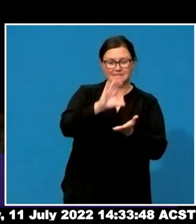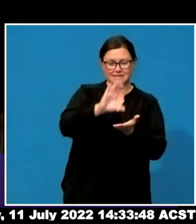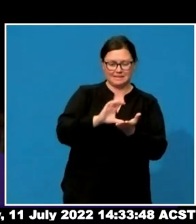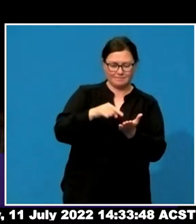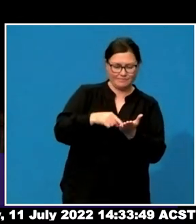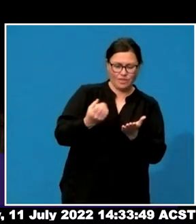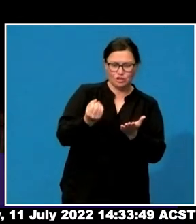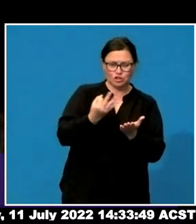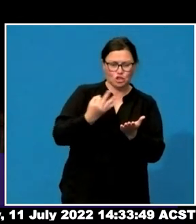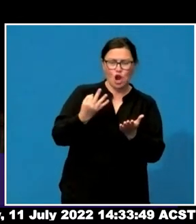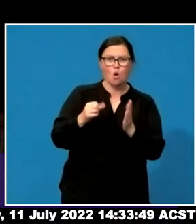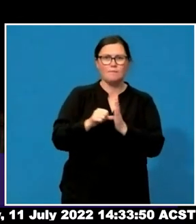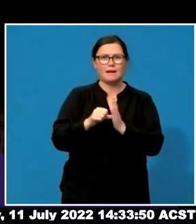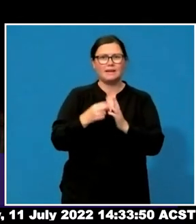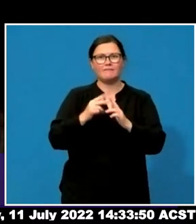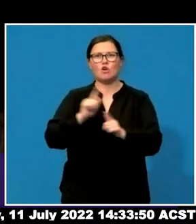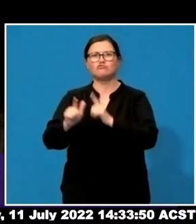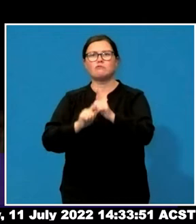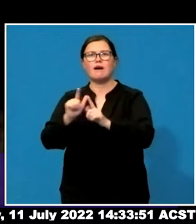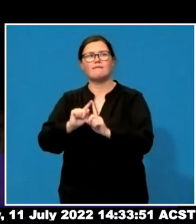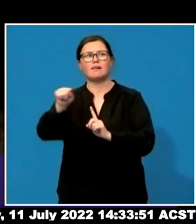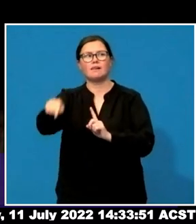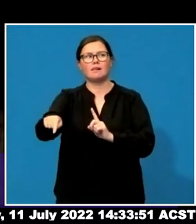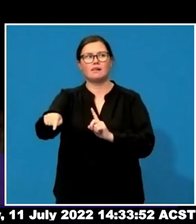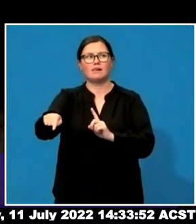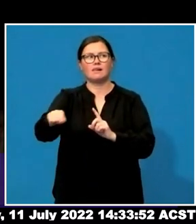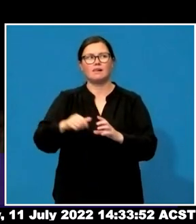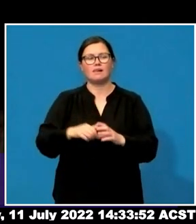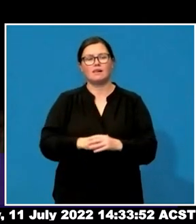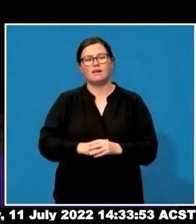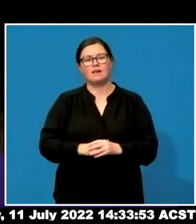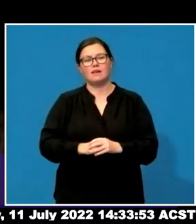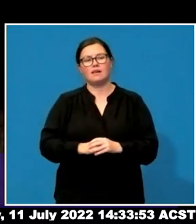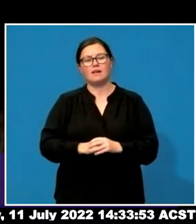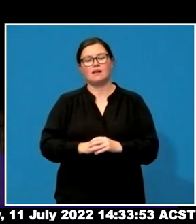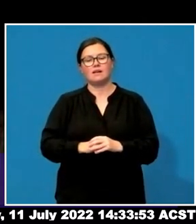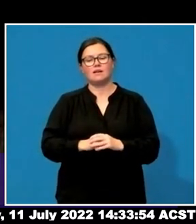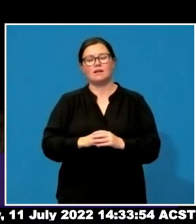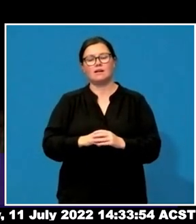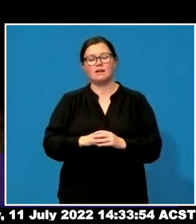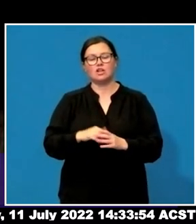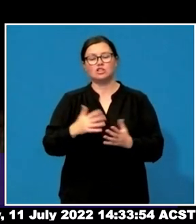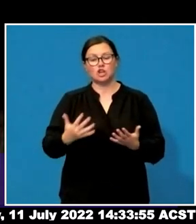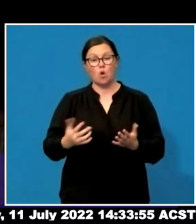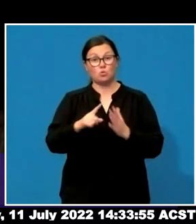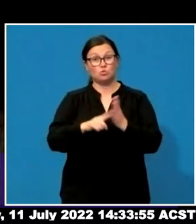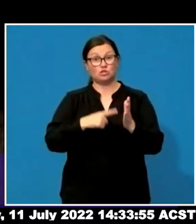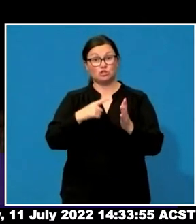So if you took the view that it was important for Joziah to return to Tennant Creek for a visit, what would you need to do?